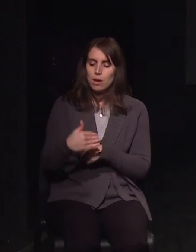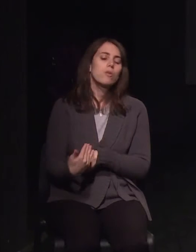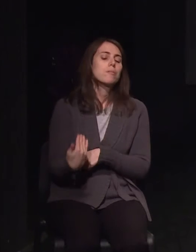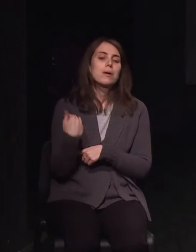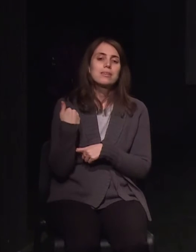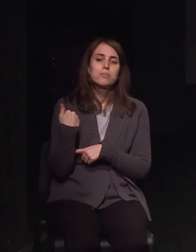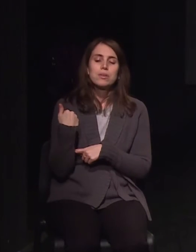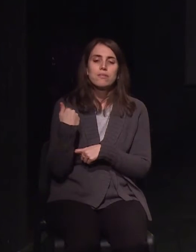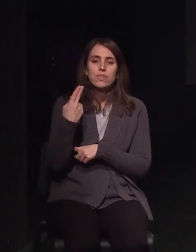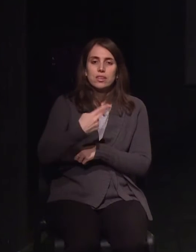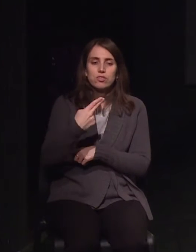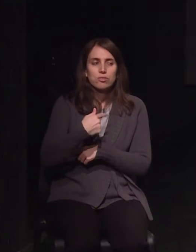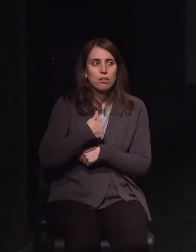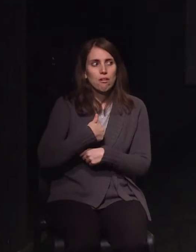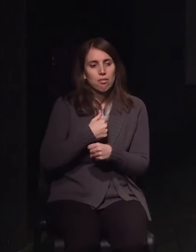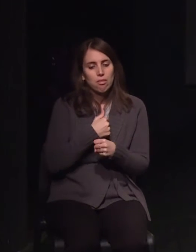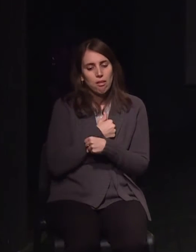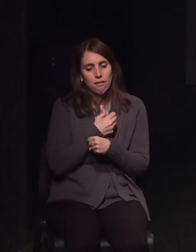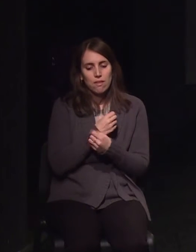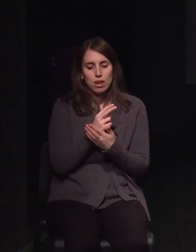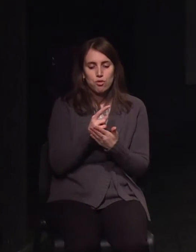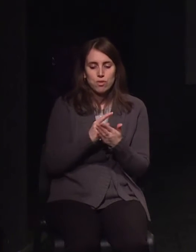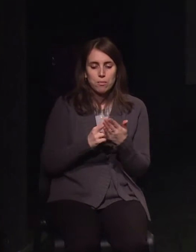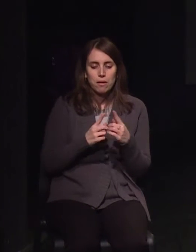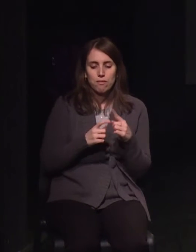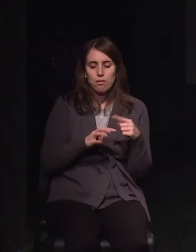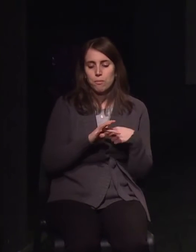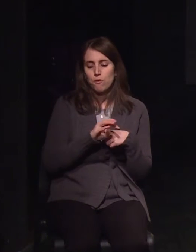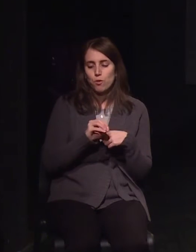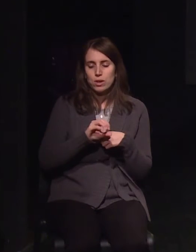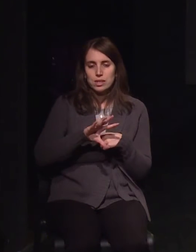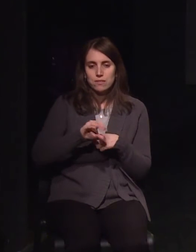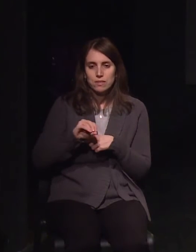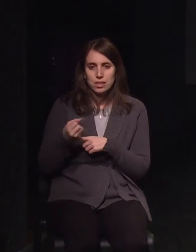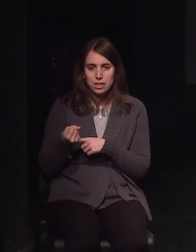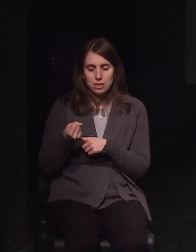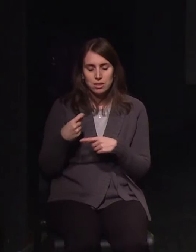that I love and I read about from the 40’s and 50’s when dancers were on Broadway,